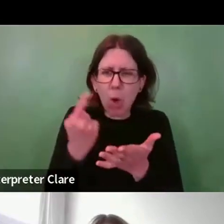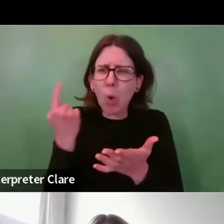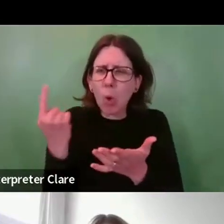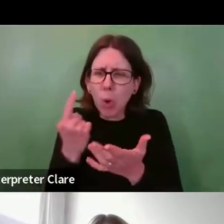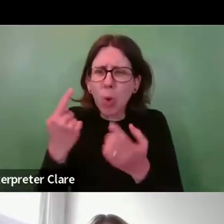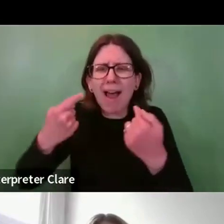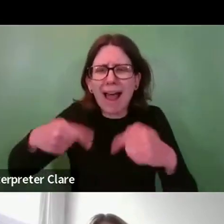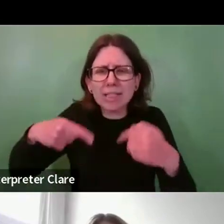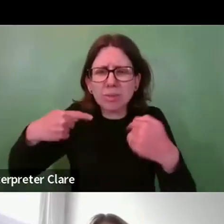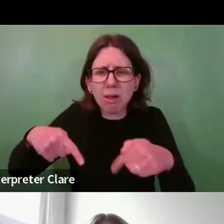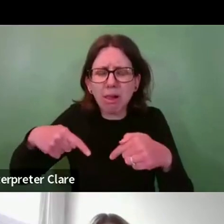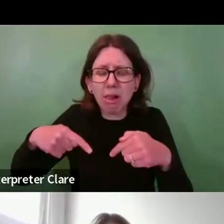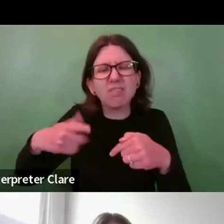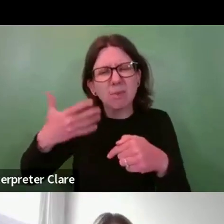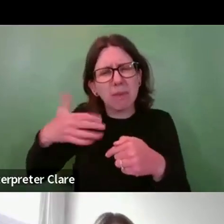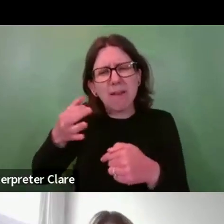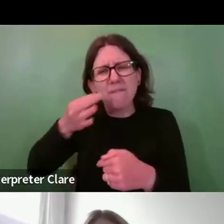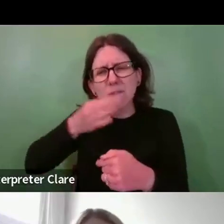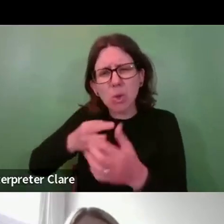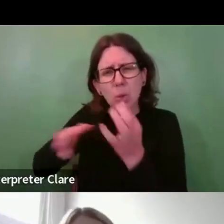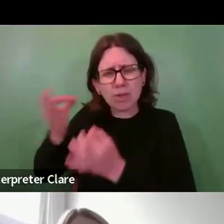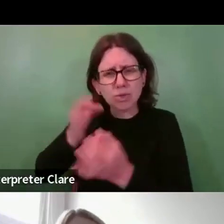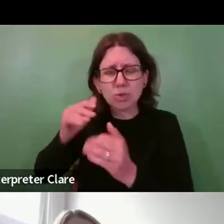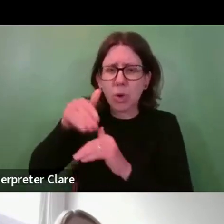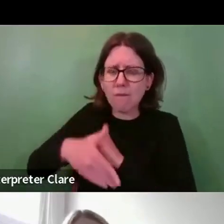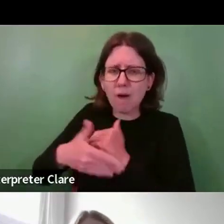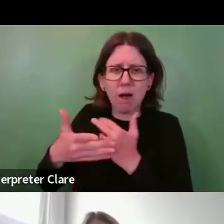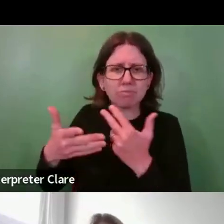few questions about, like, so, you know yeah, who is eligible?